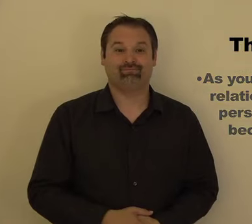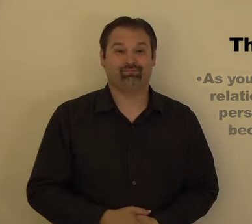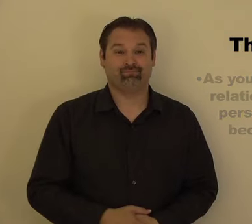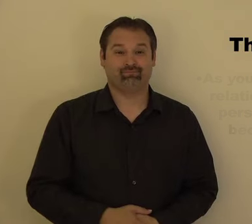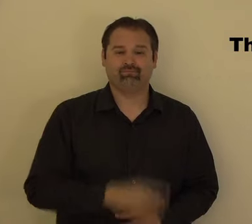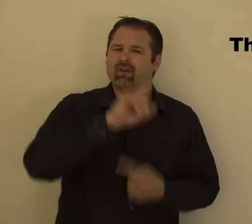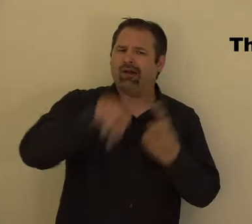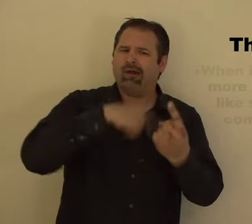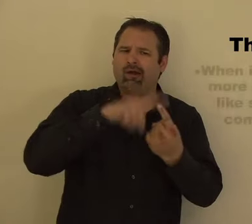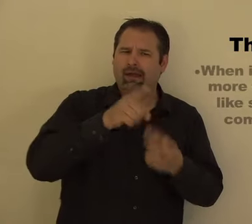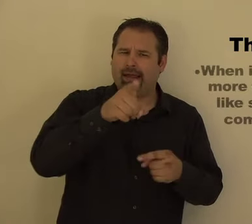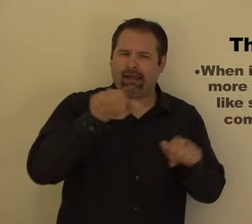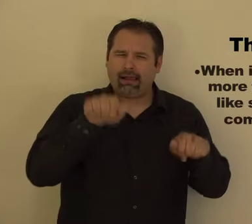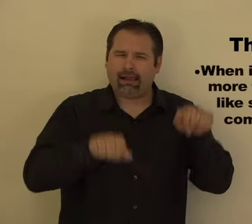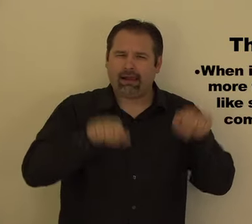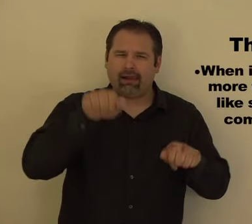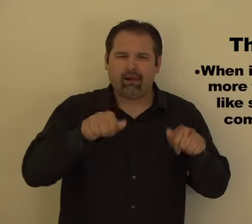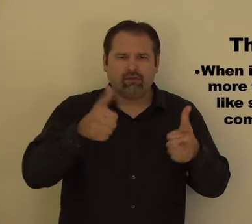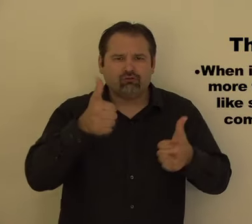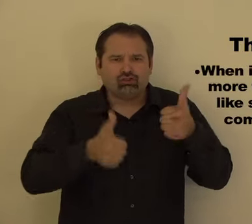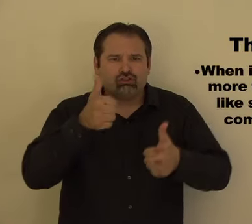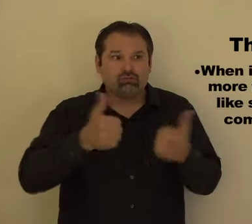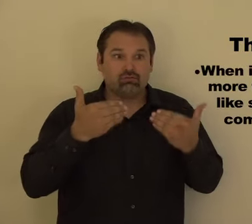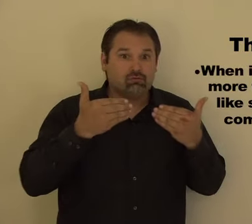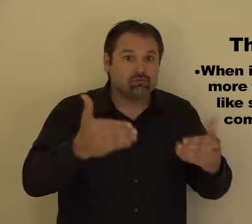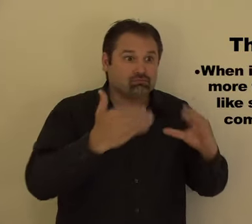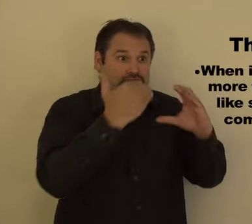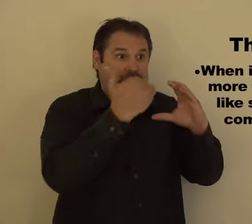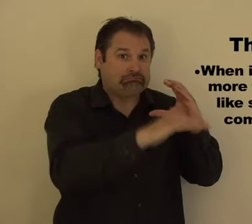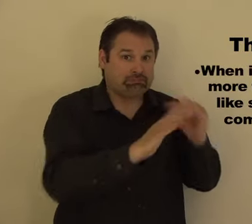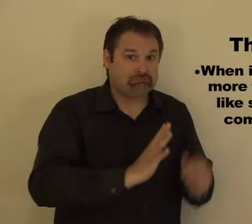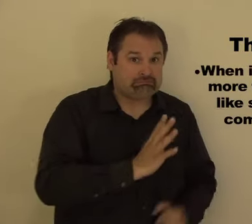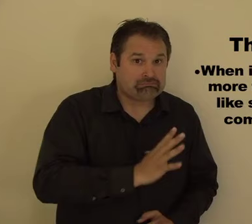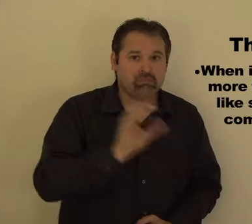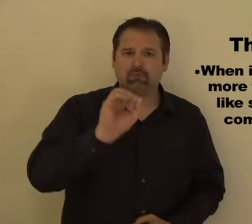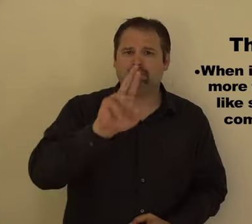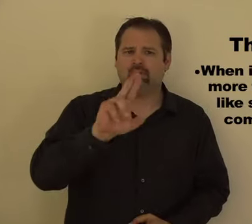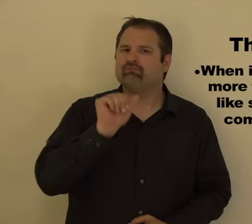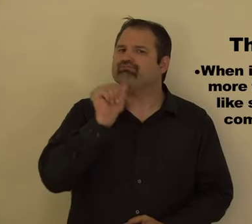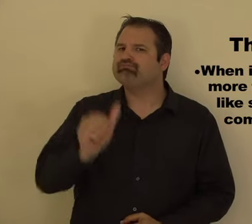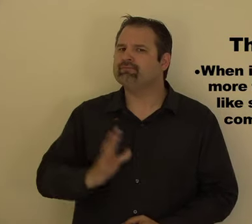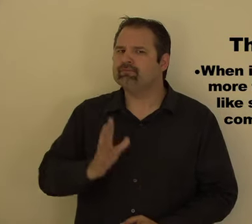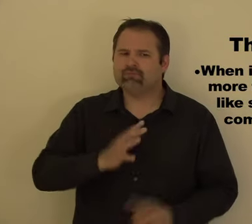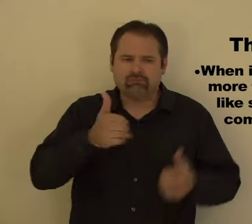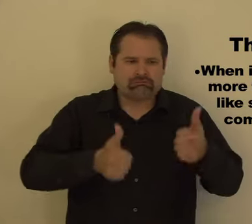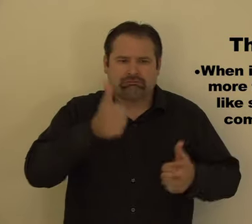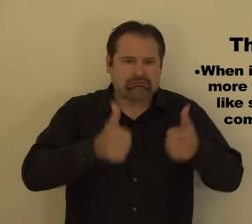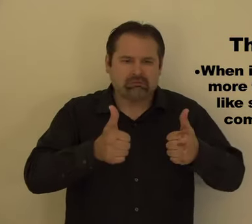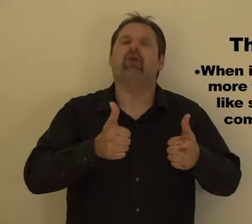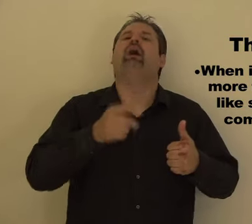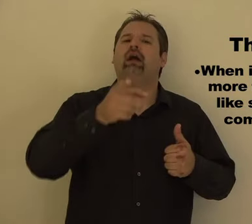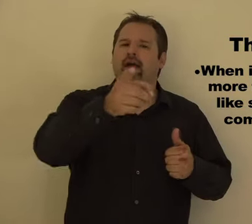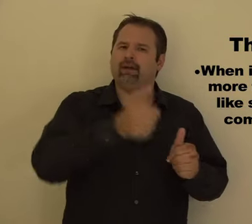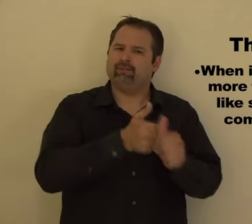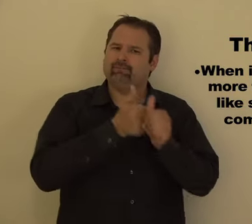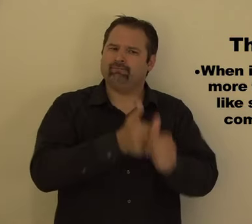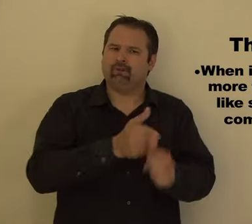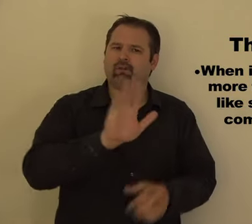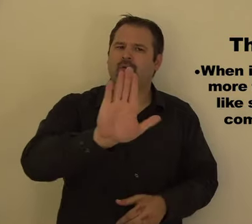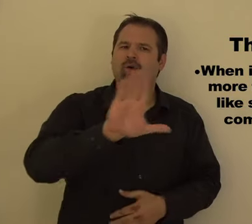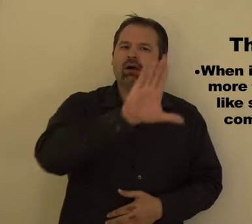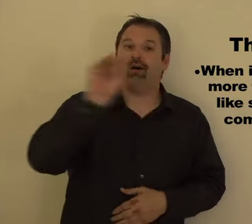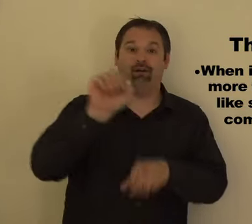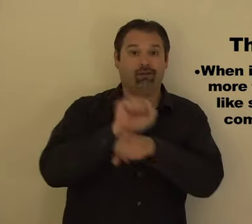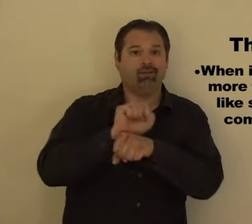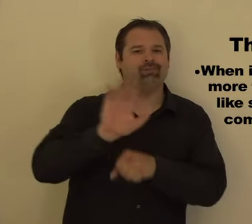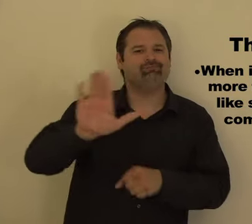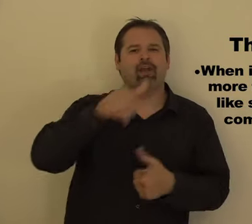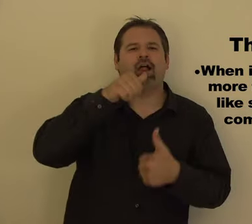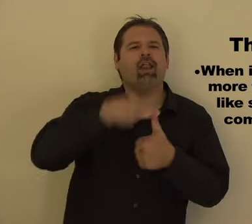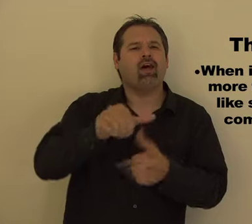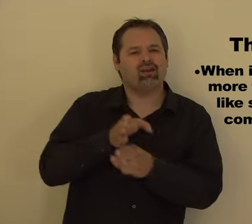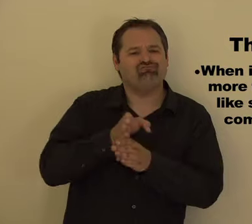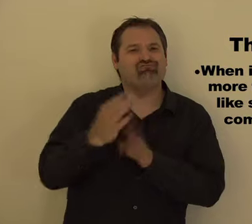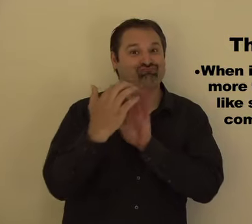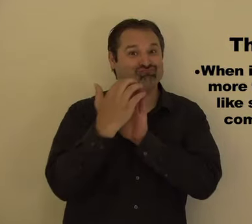to be sent to the recipient on your company's letterhead.